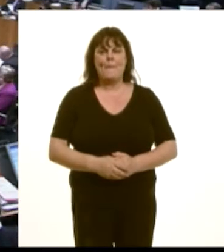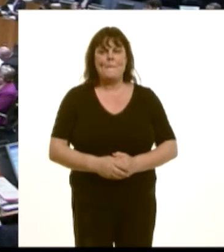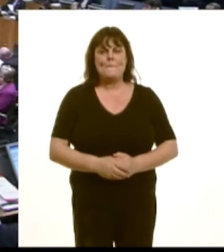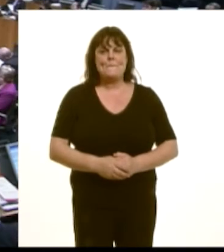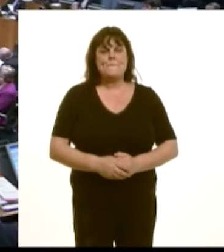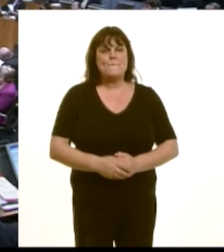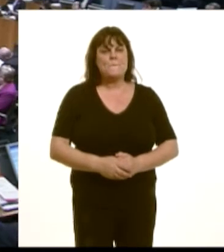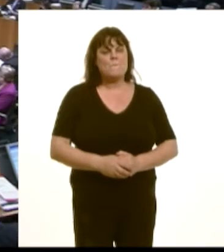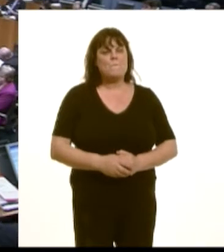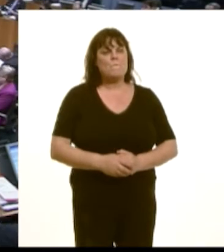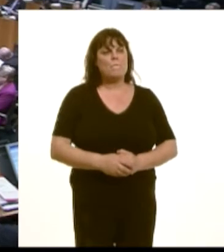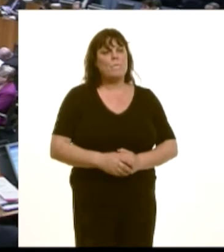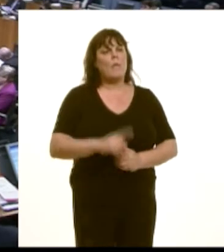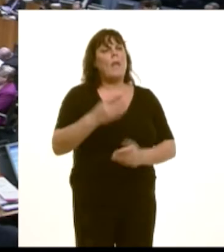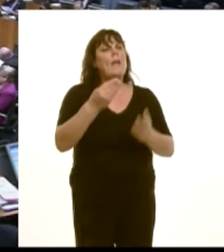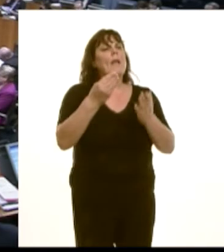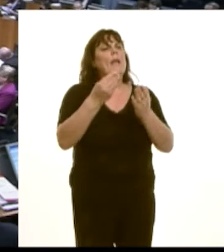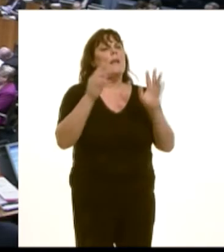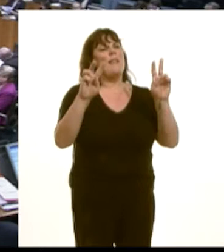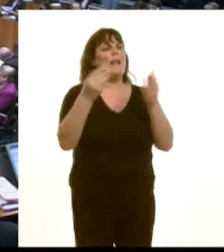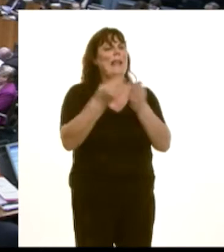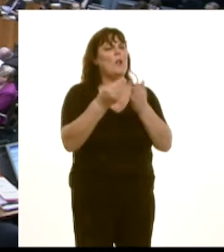Leanne Wood: First Minister, the so-called economic recovery was undermined when the